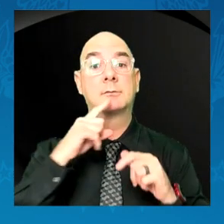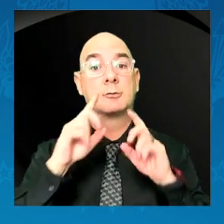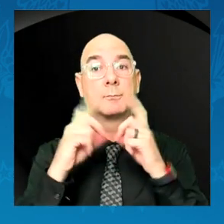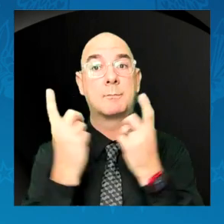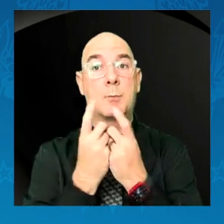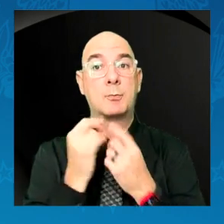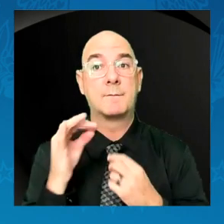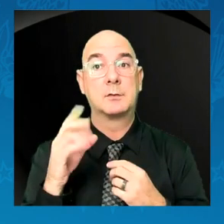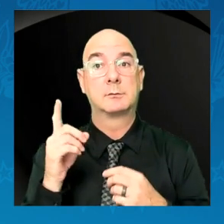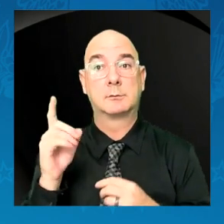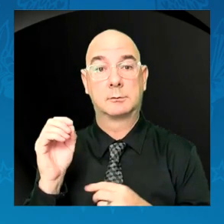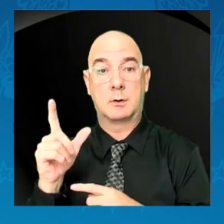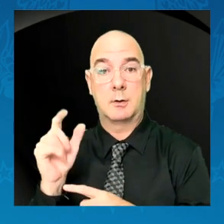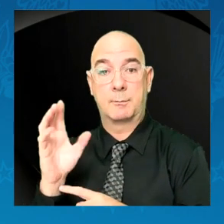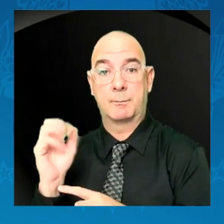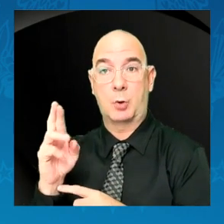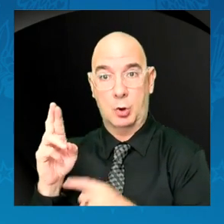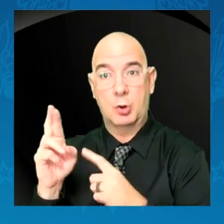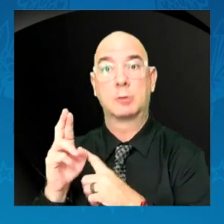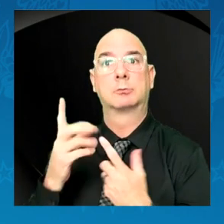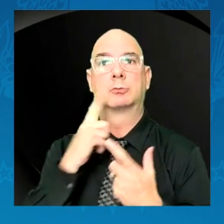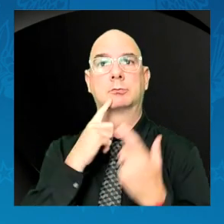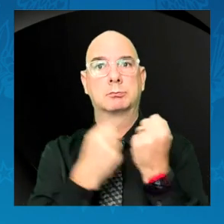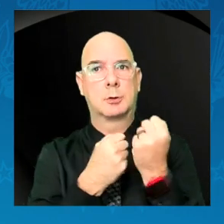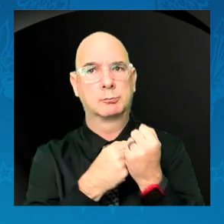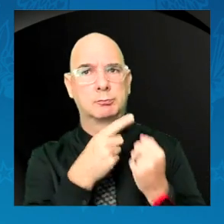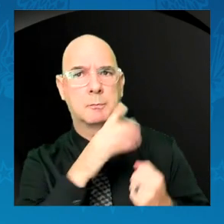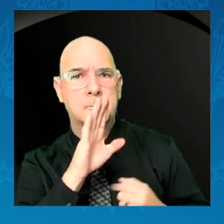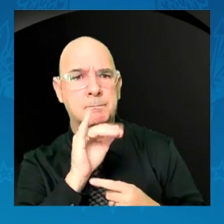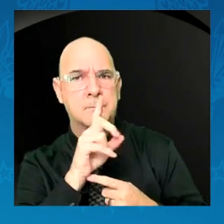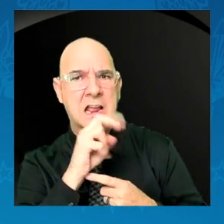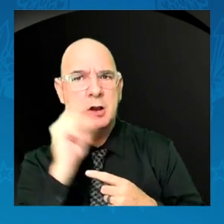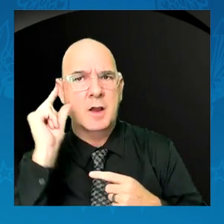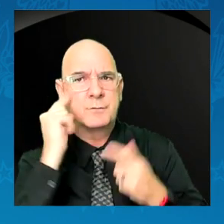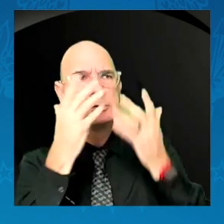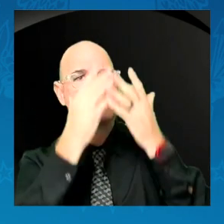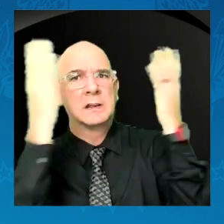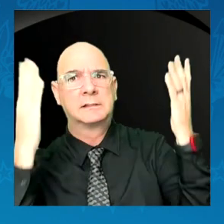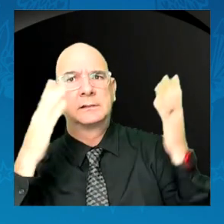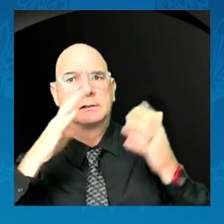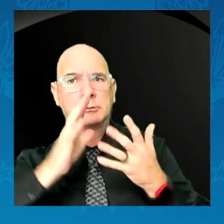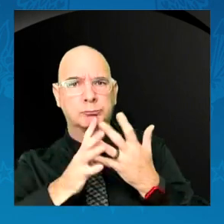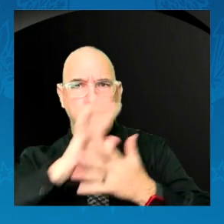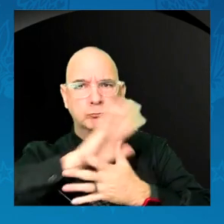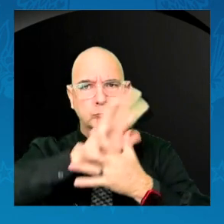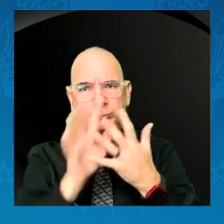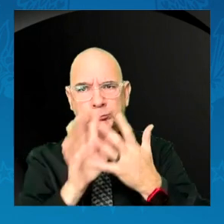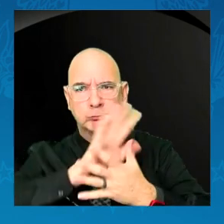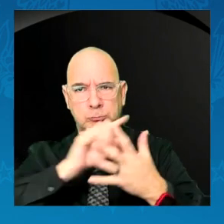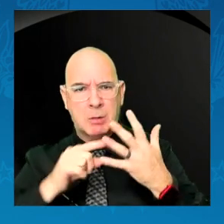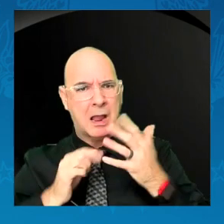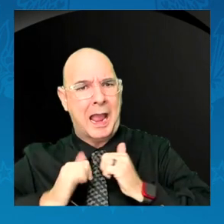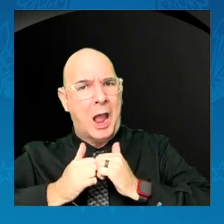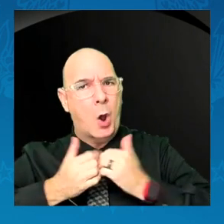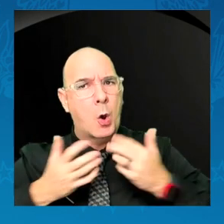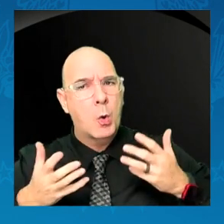the Biden administration's space priorities through our membership on the council. We strive to use the best available science